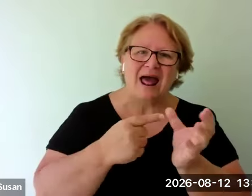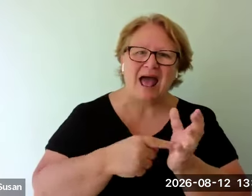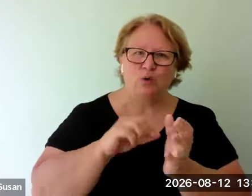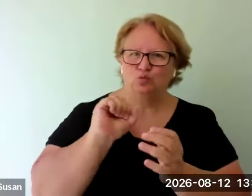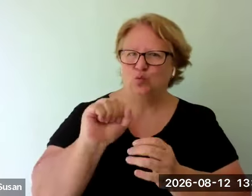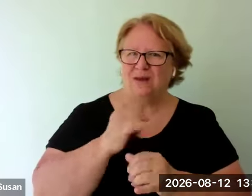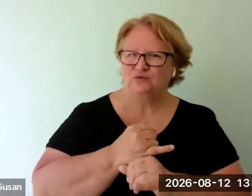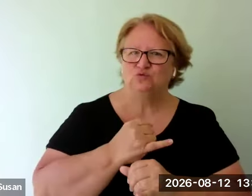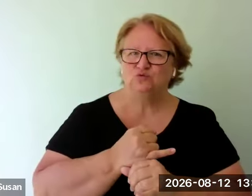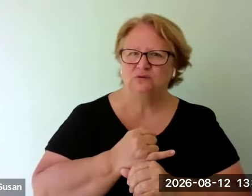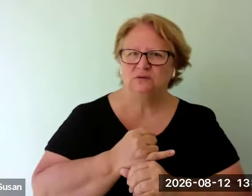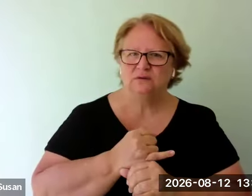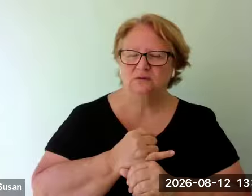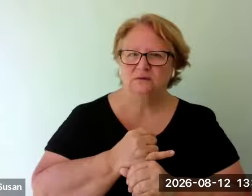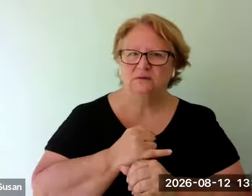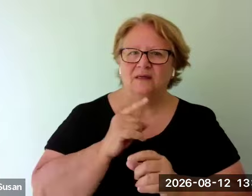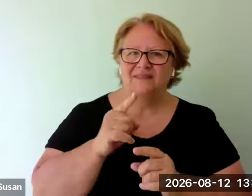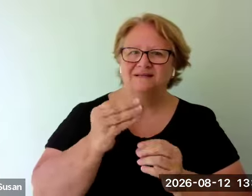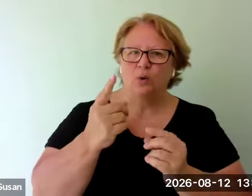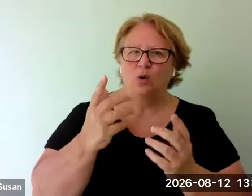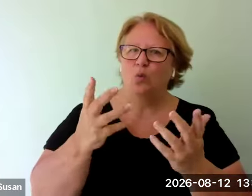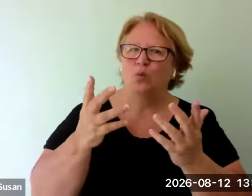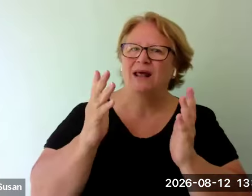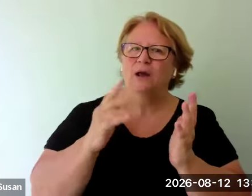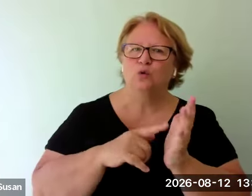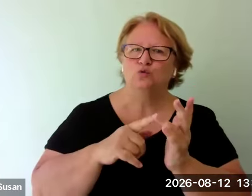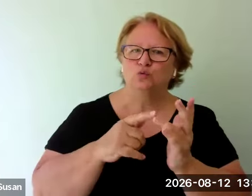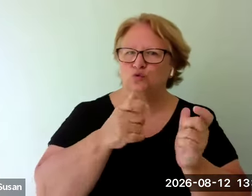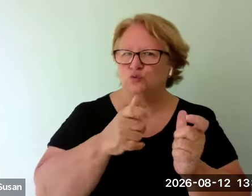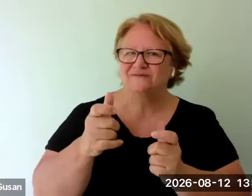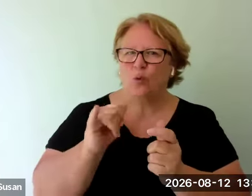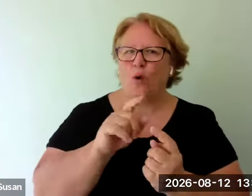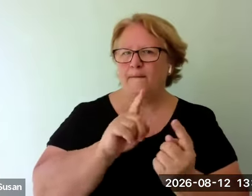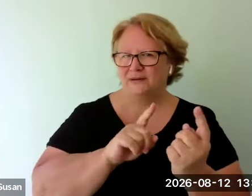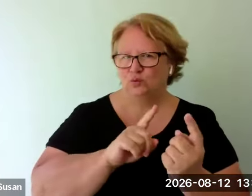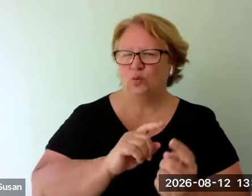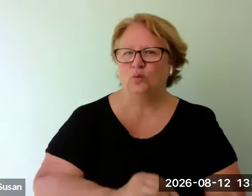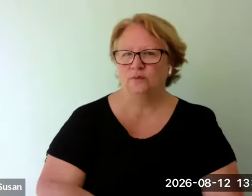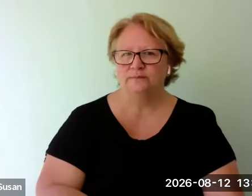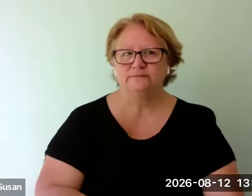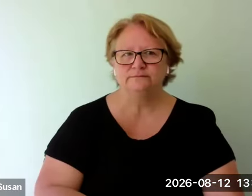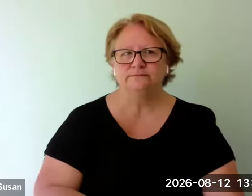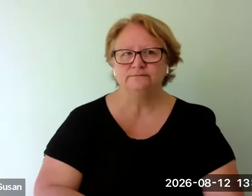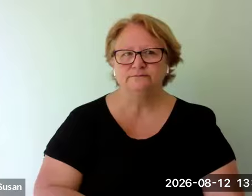that is the employer. So we do - ideally we would like to see that there is support at the host institution